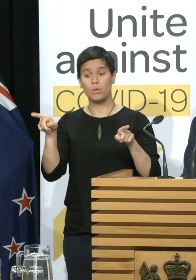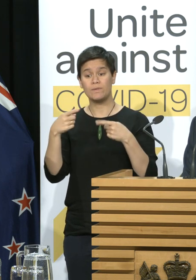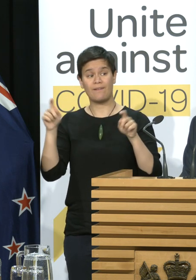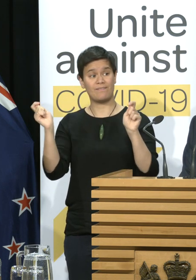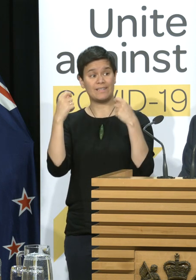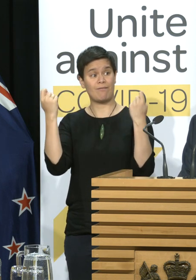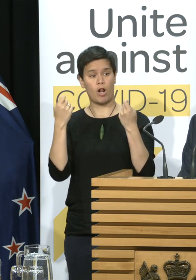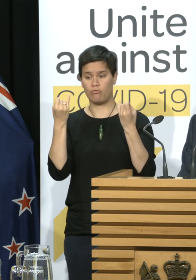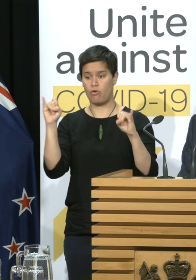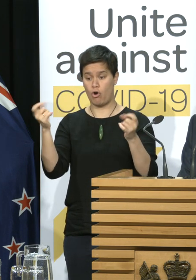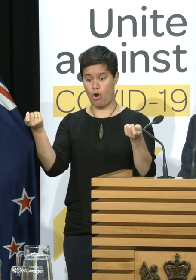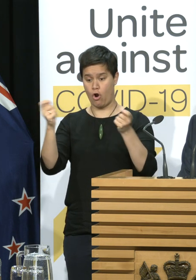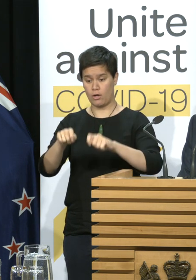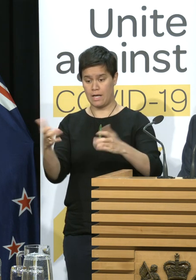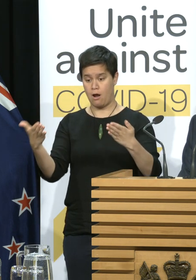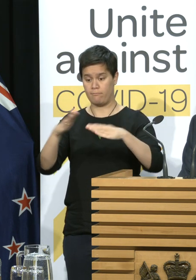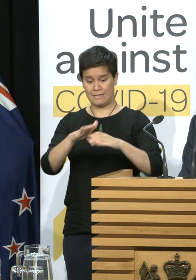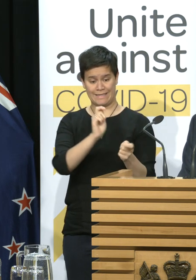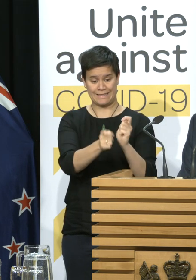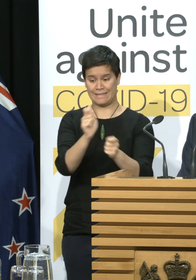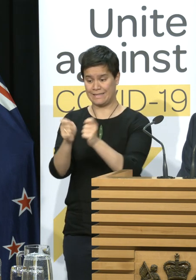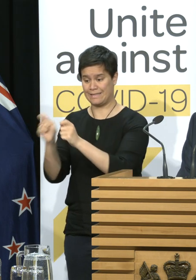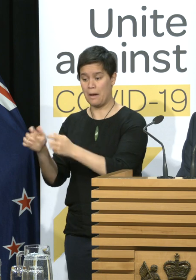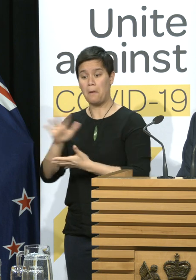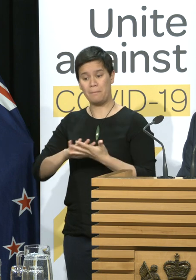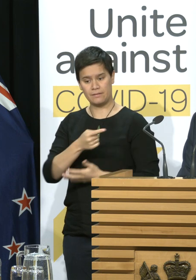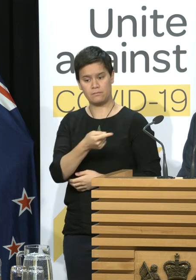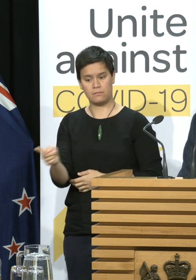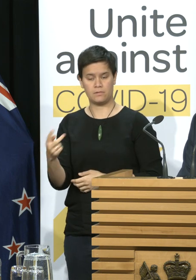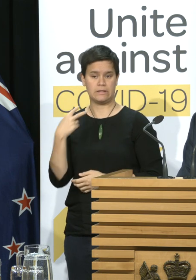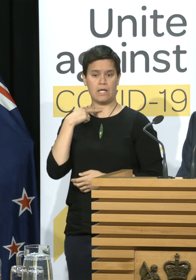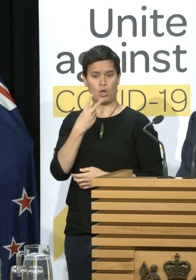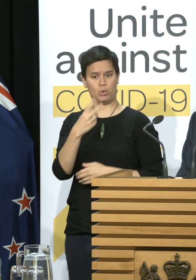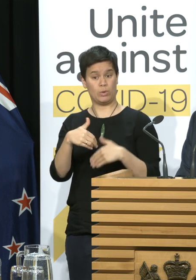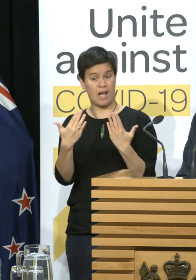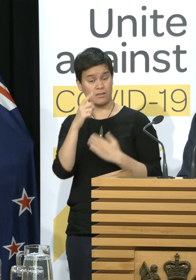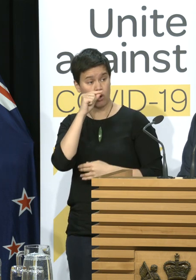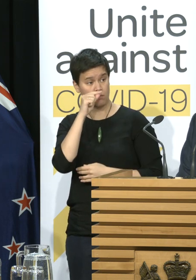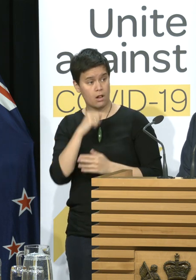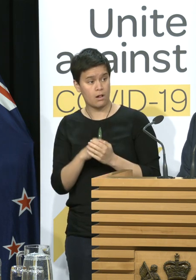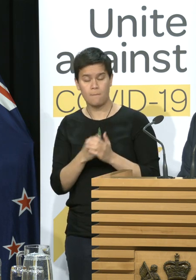while everyone's tested, and the test results are back? Well, it very much depends on the situation,